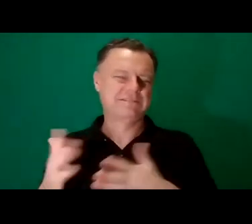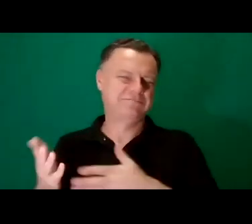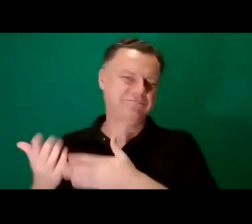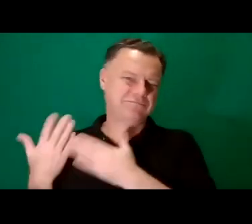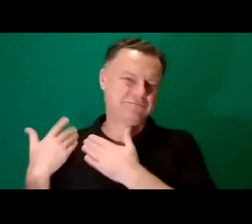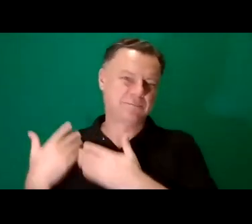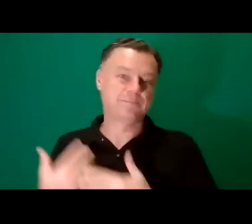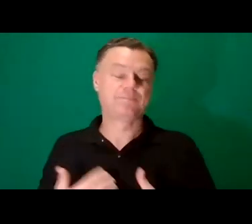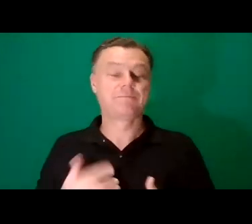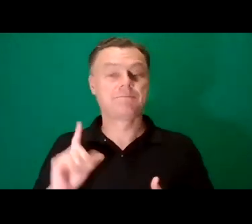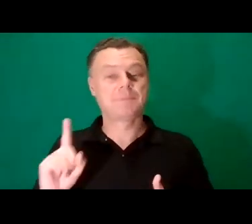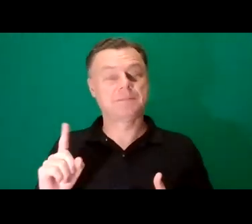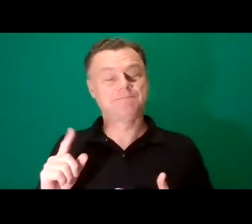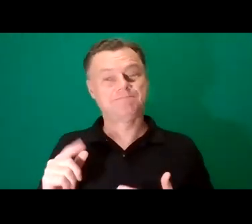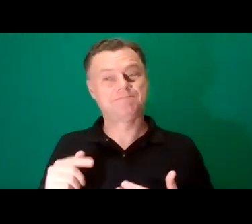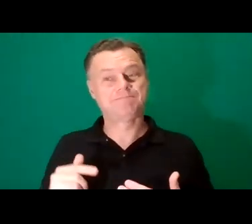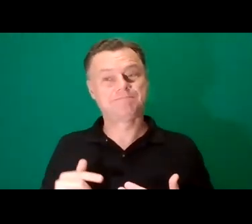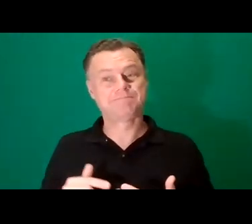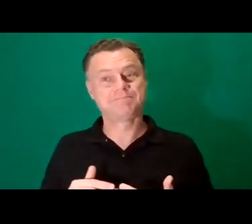But I don't know what would have happened